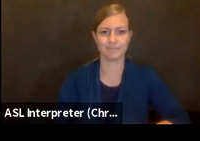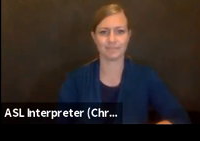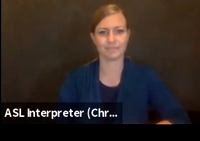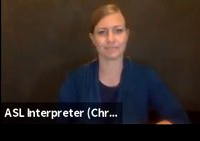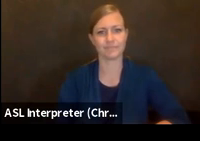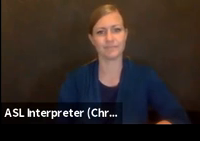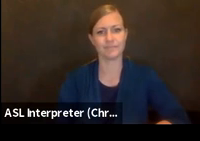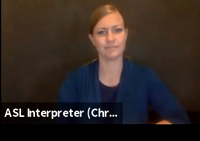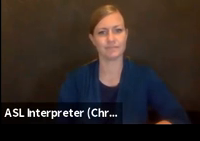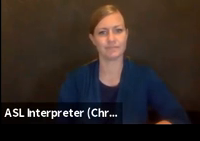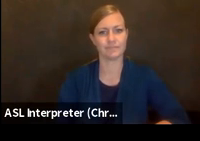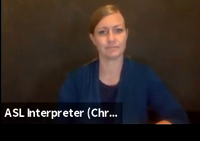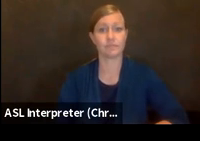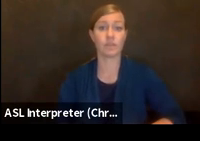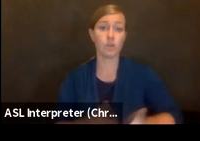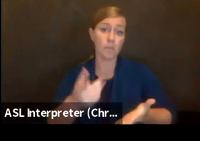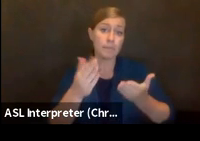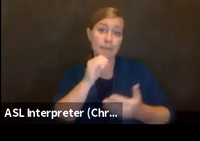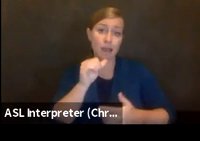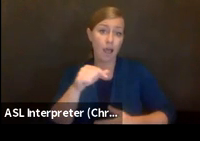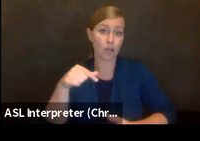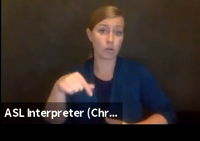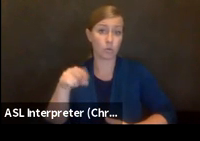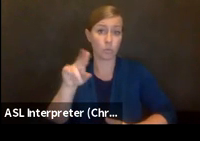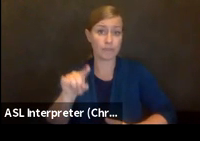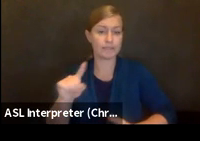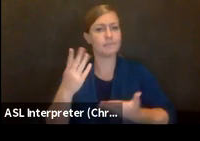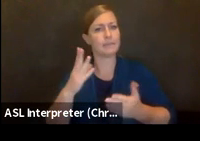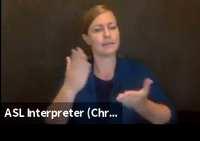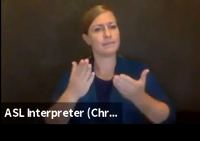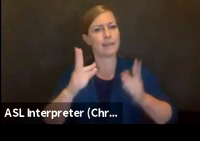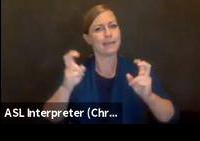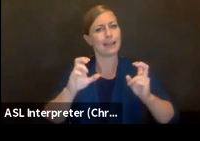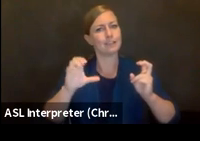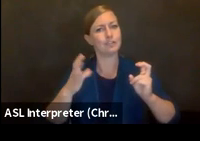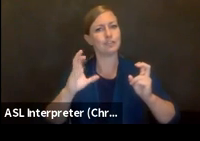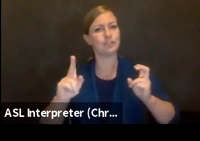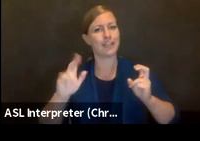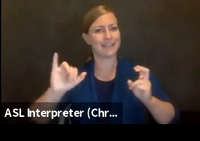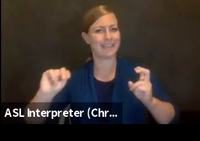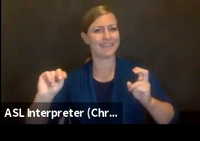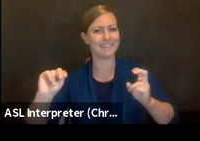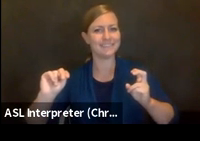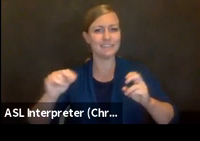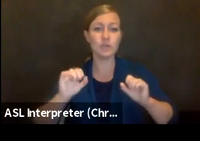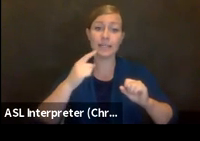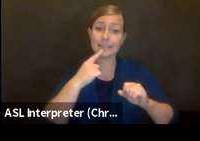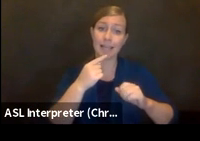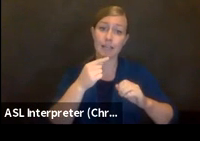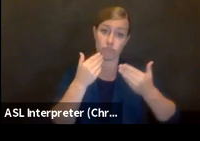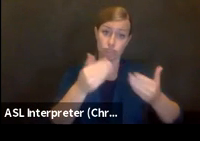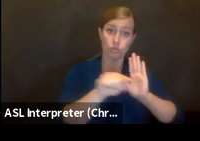ESD 189 - Amy Colburn: Maybe this isn't a quiz. Maybe it's just a check in. So you can tell the test or quiz to upgrade or not grade. So as you're thinking about